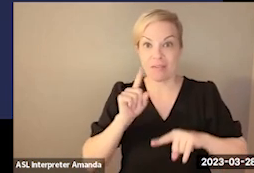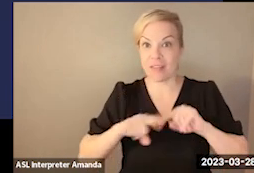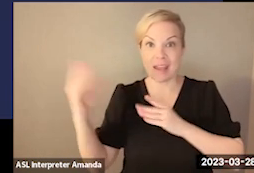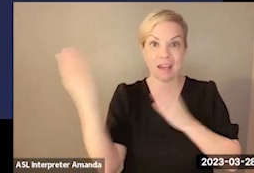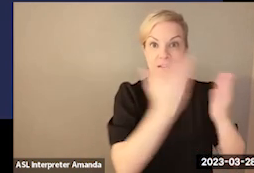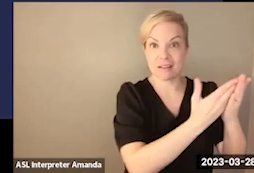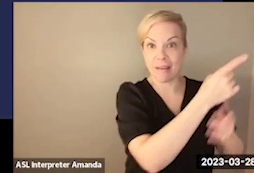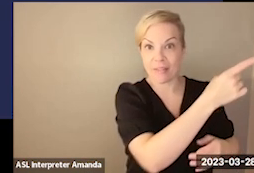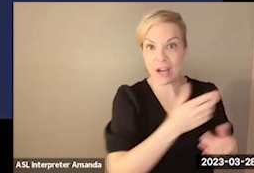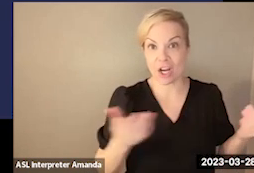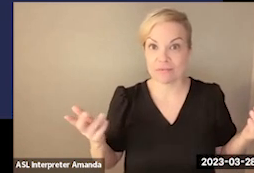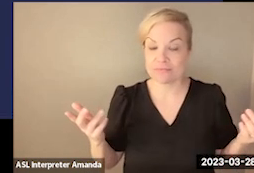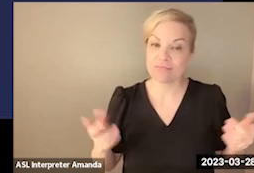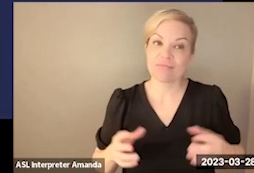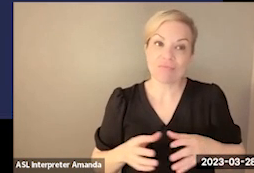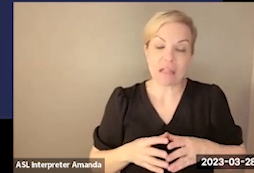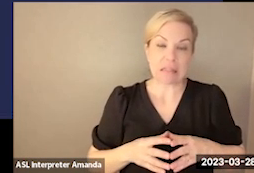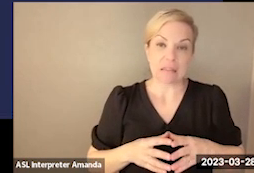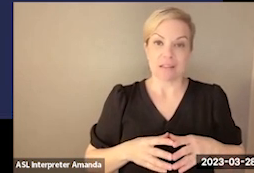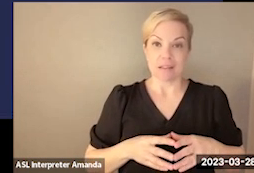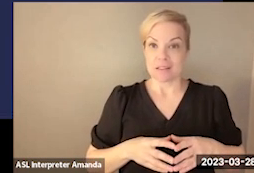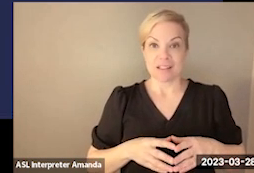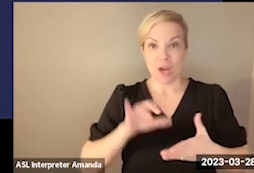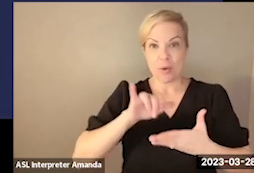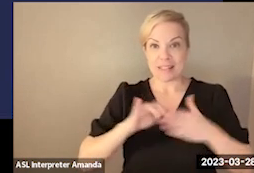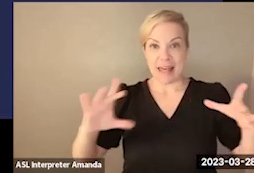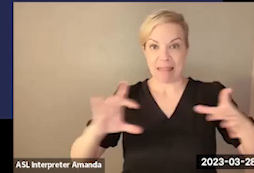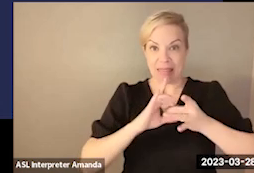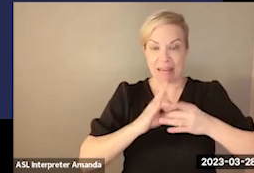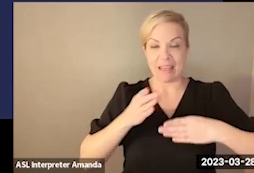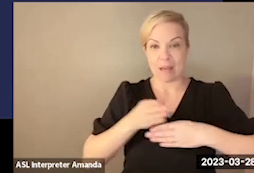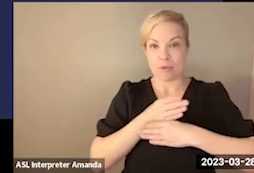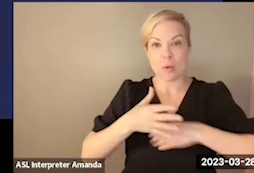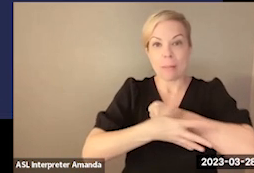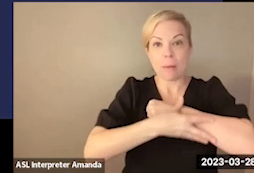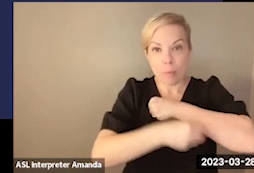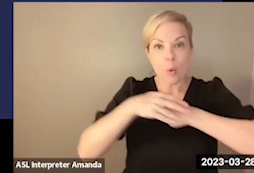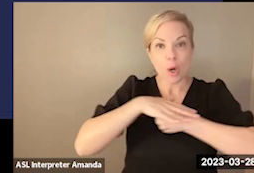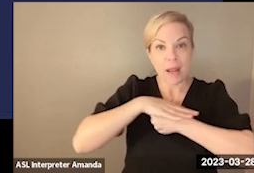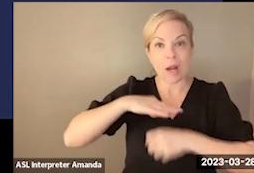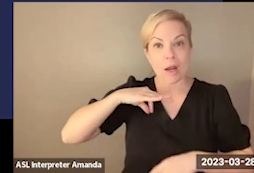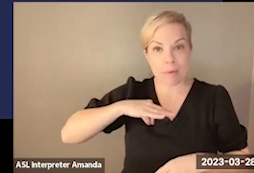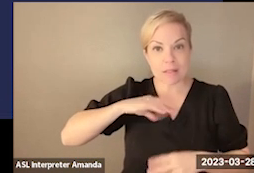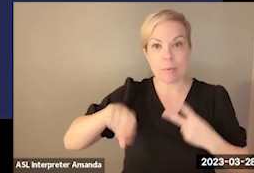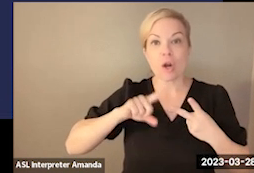Debbie Stine, Science & Technology Policy Academy: and it's just making that link between the poor part of Pittsburgh and the part of Pittsburgh that has the jobs.